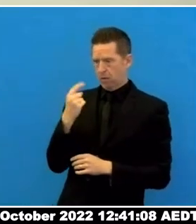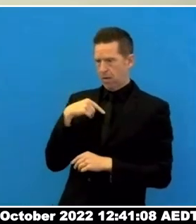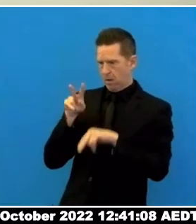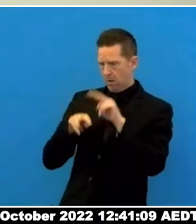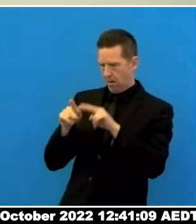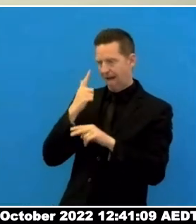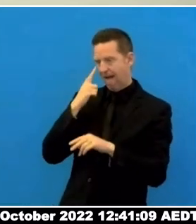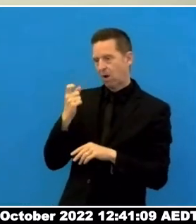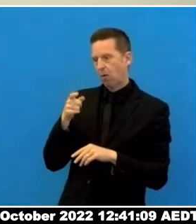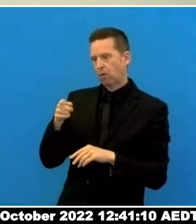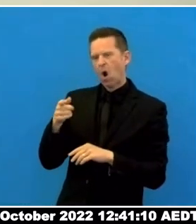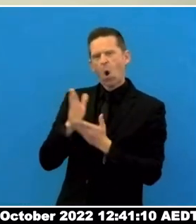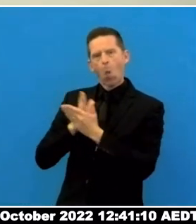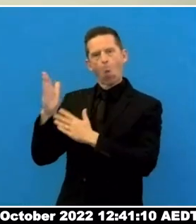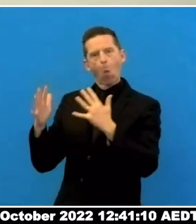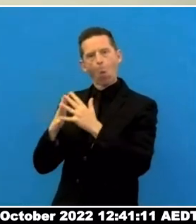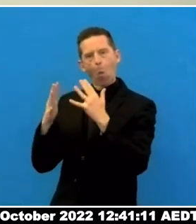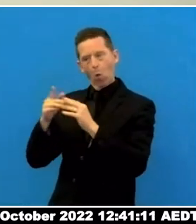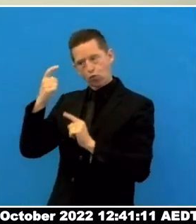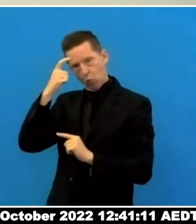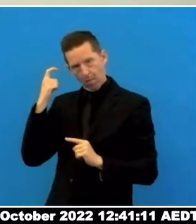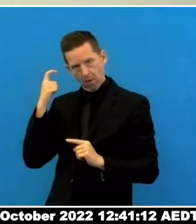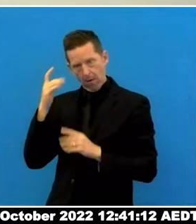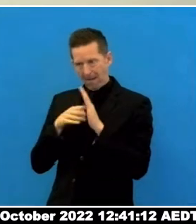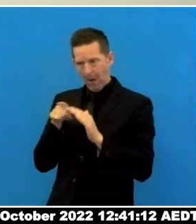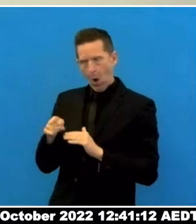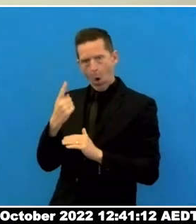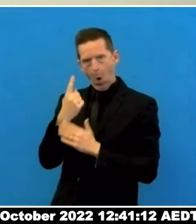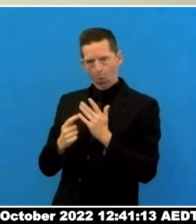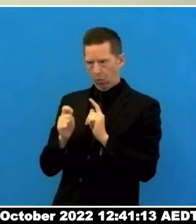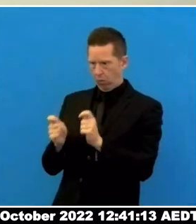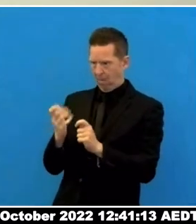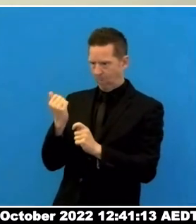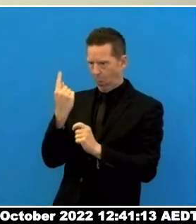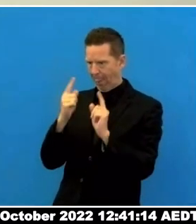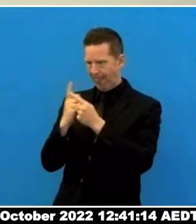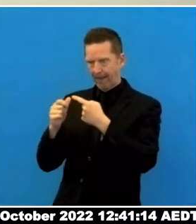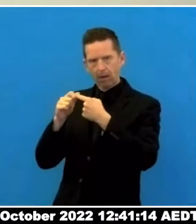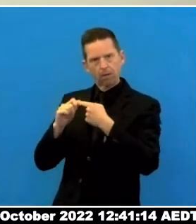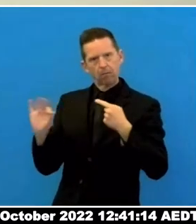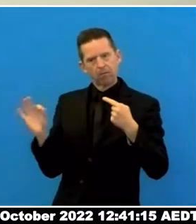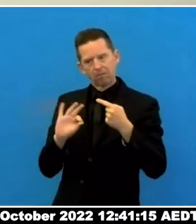as coming out of trauma, that doesn't mean that trauma is the only thing going on here. That doesn't mean there might not be other things also at play,